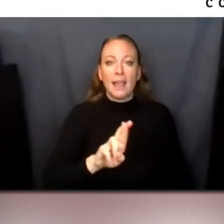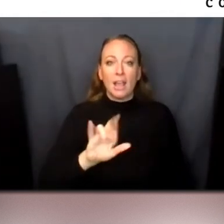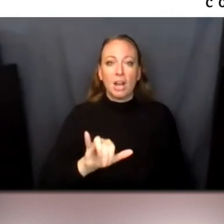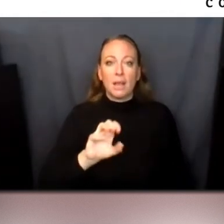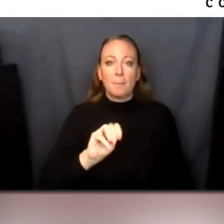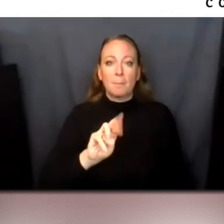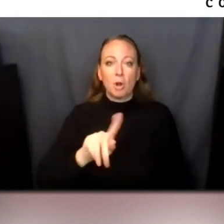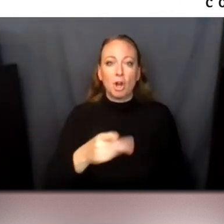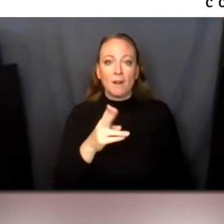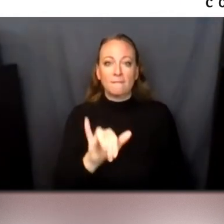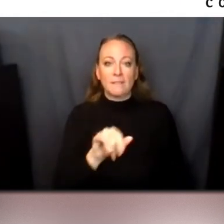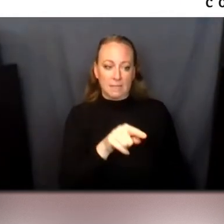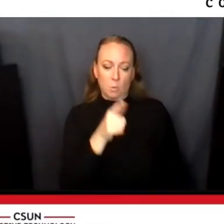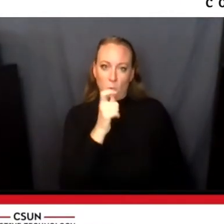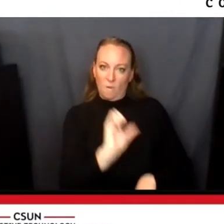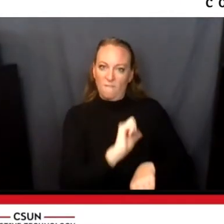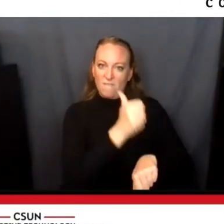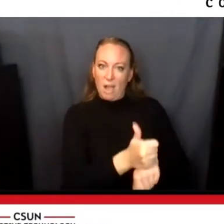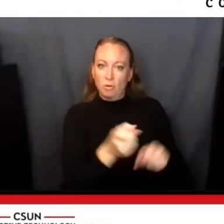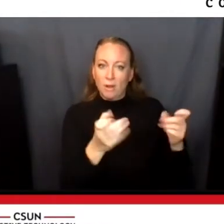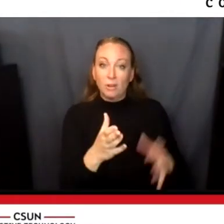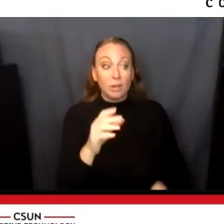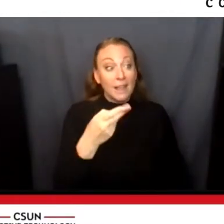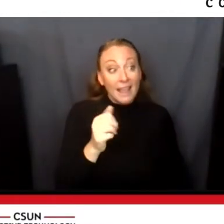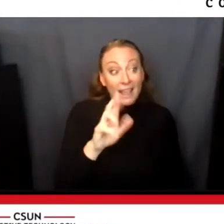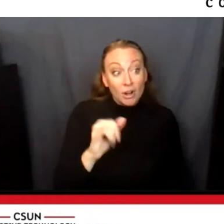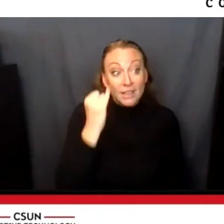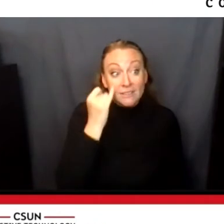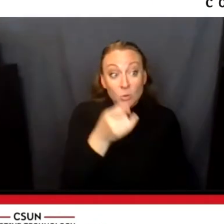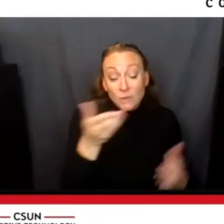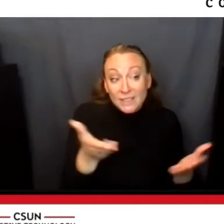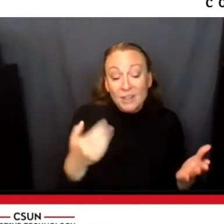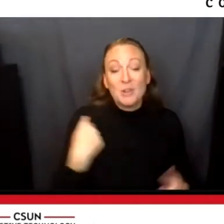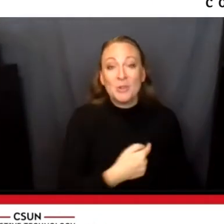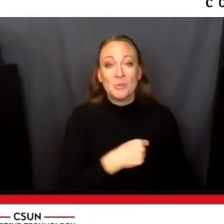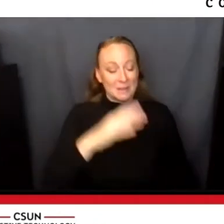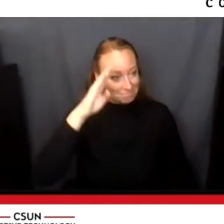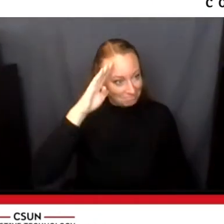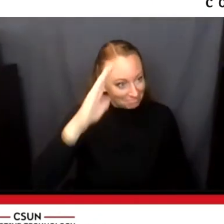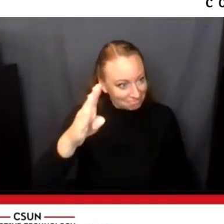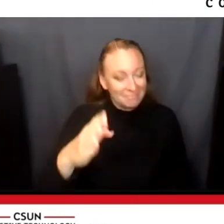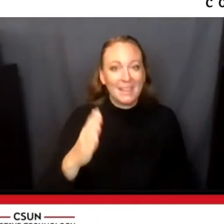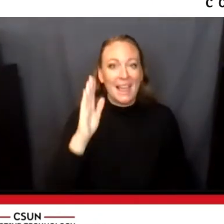And Harry if you're out there, we salute you and we say hello to you and we miss you.